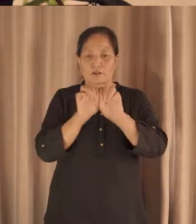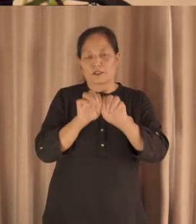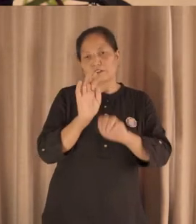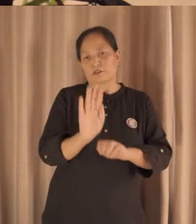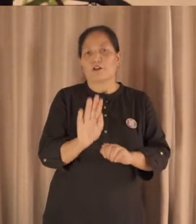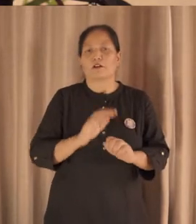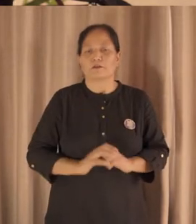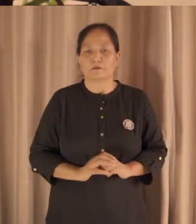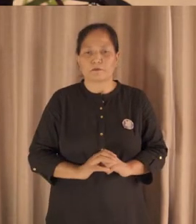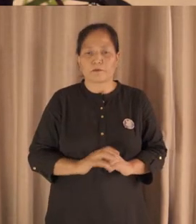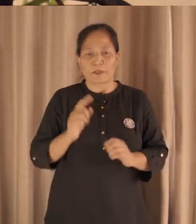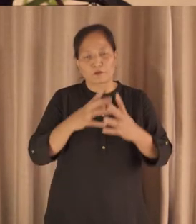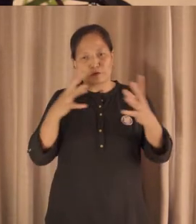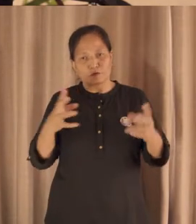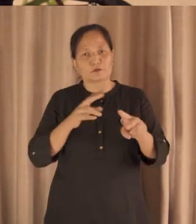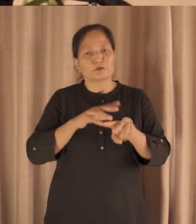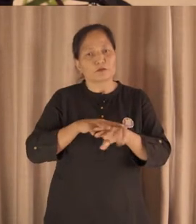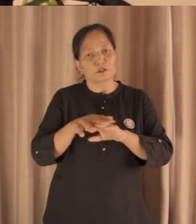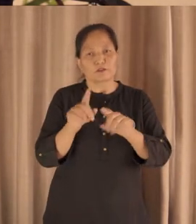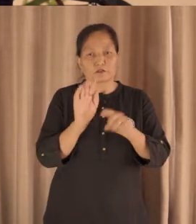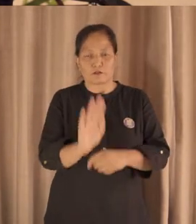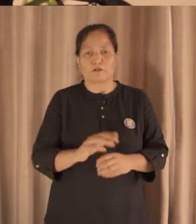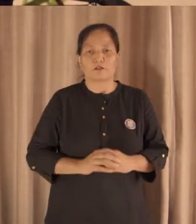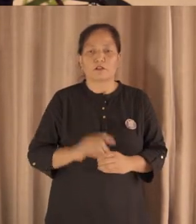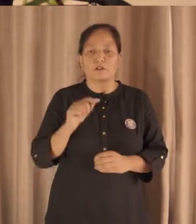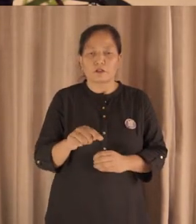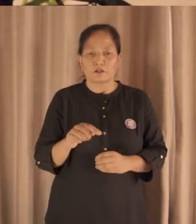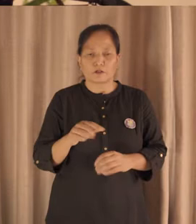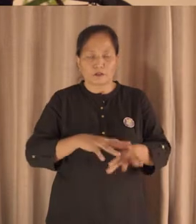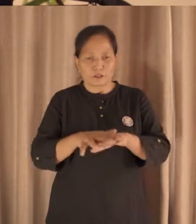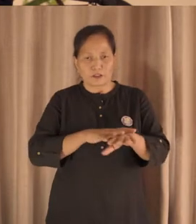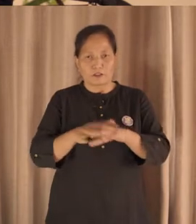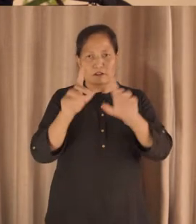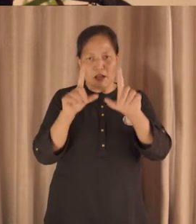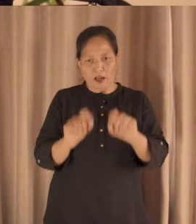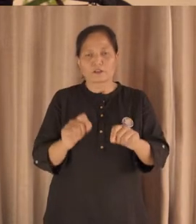on why it is important and why do we have to bear the questions from the non-indigenous people that we have taken from their share when we talk about inclusion?